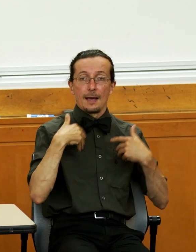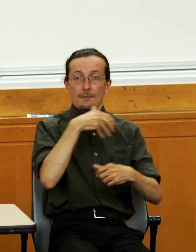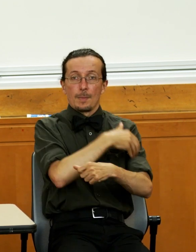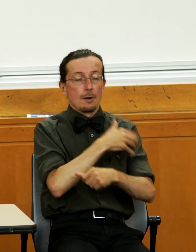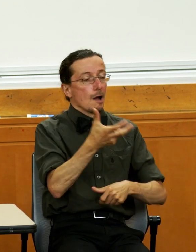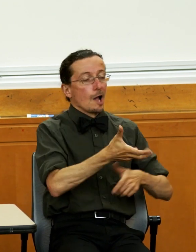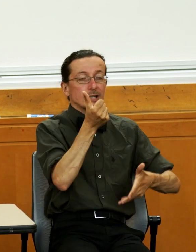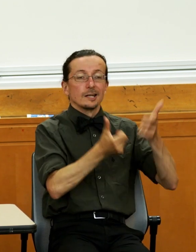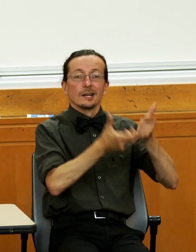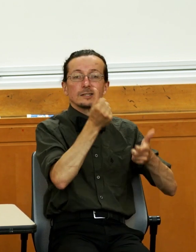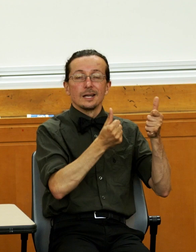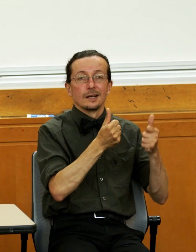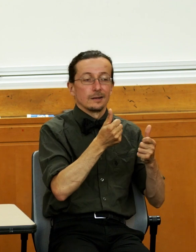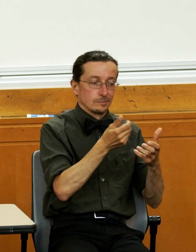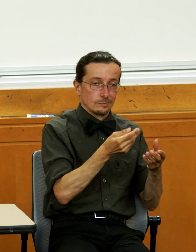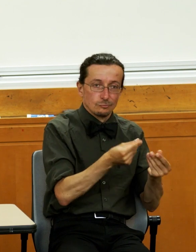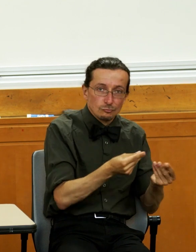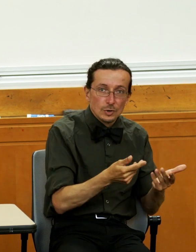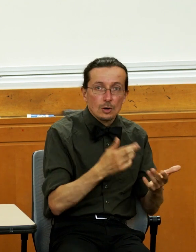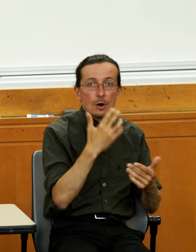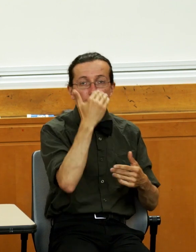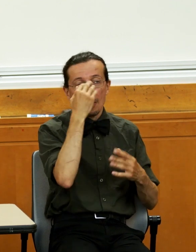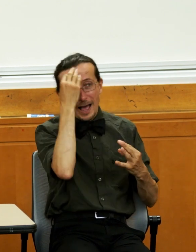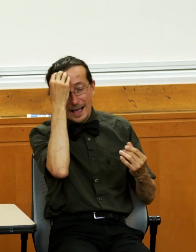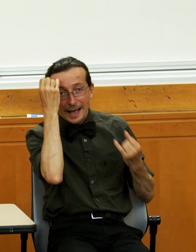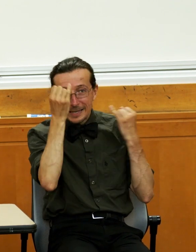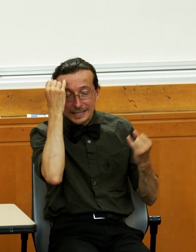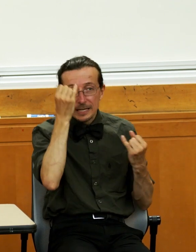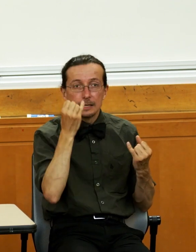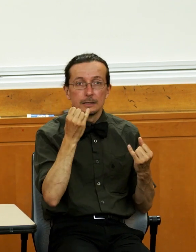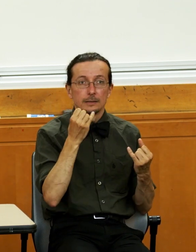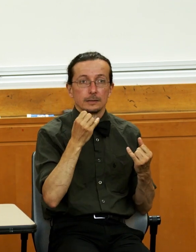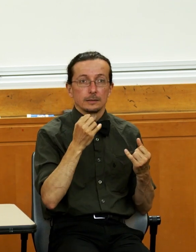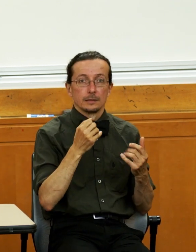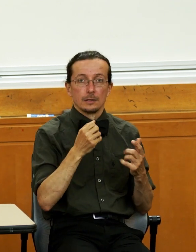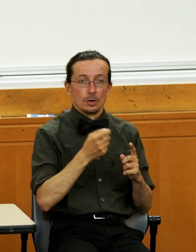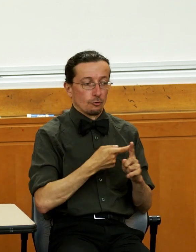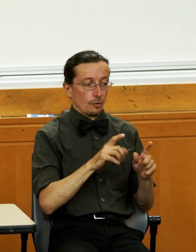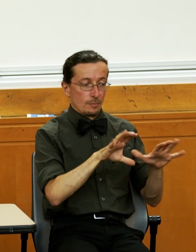knowledge, or forms of expression from a group of people who have less power. Other definitions